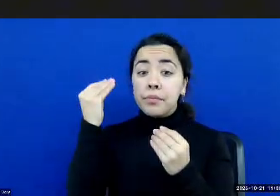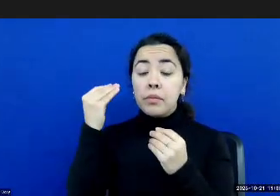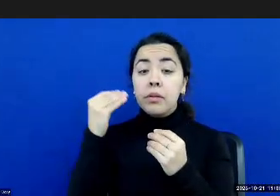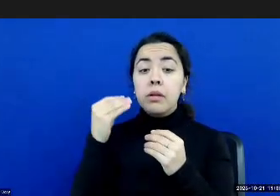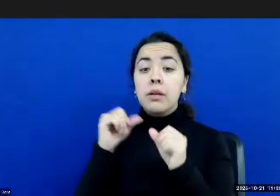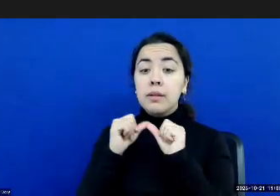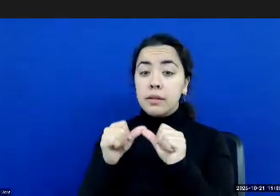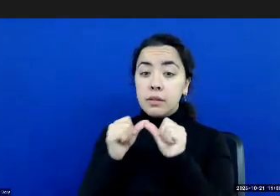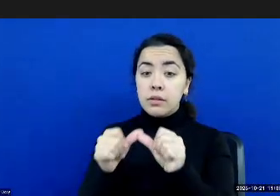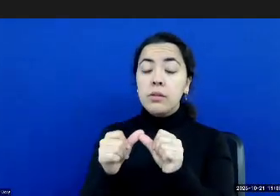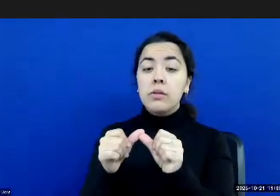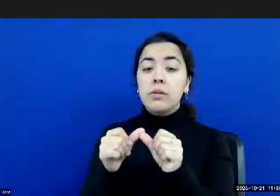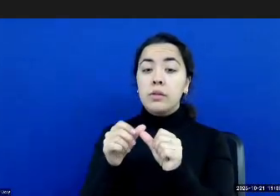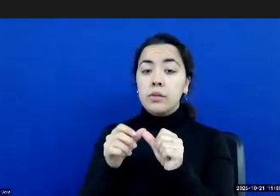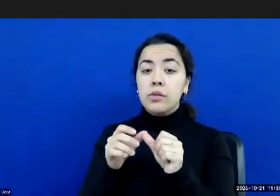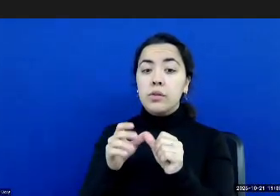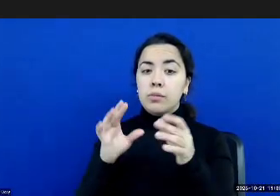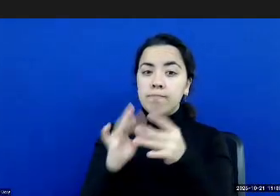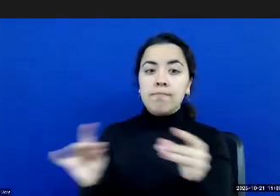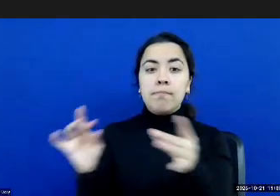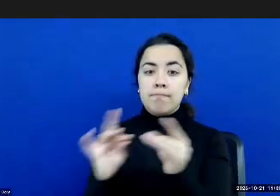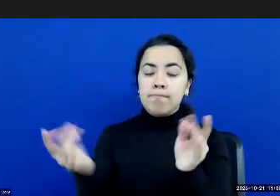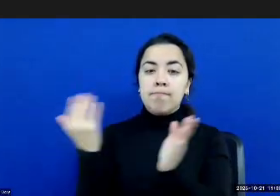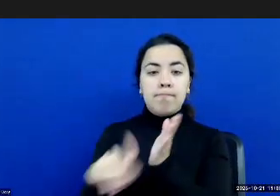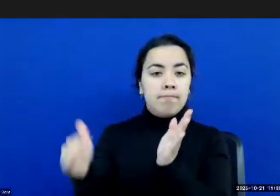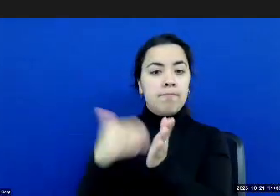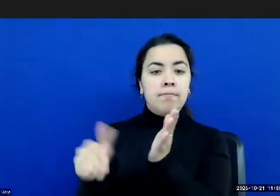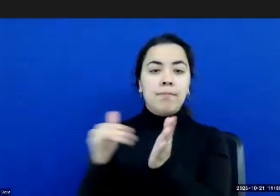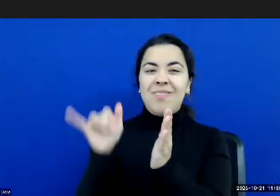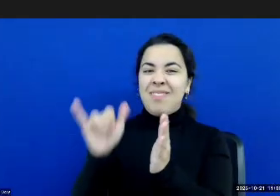Kathleen DeForest: But I think just continuing to push that message.